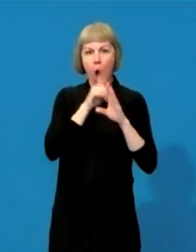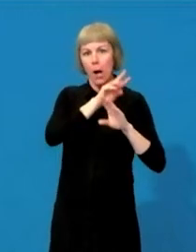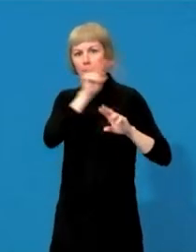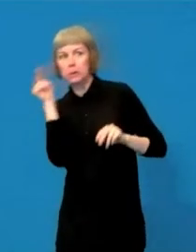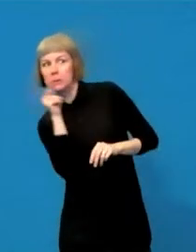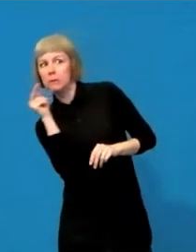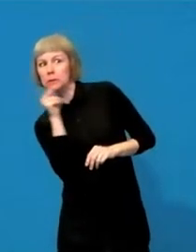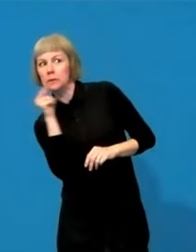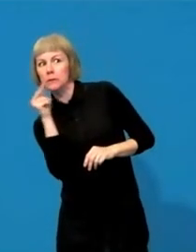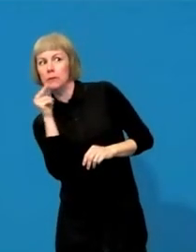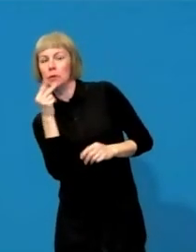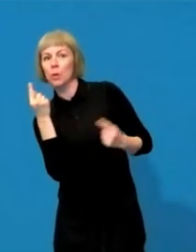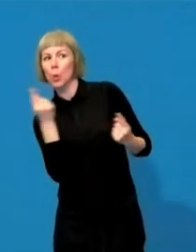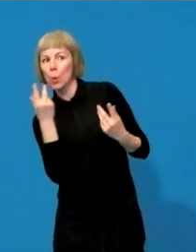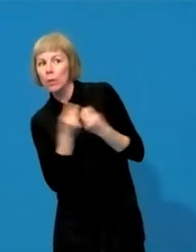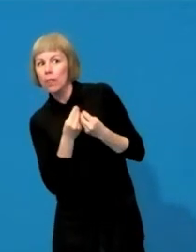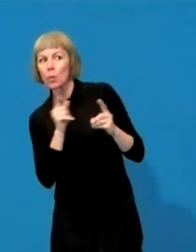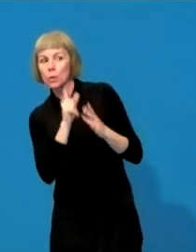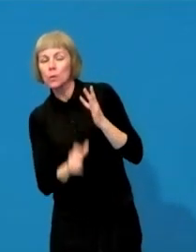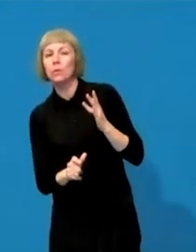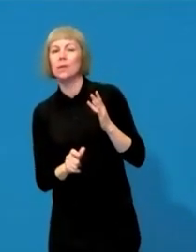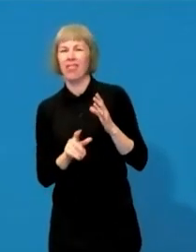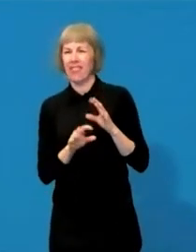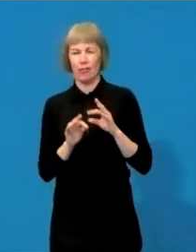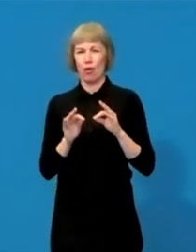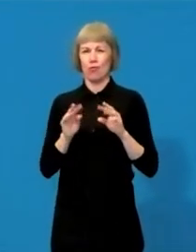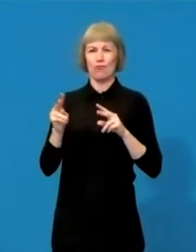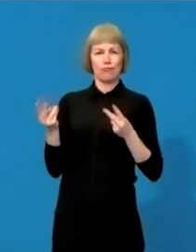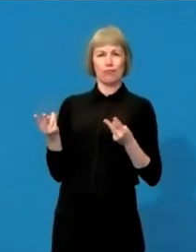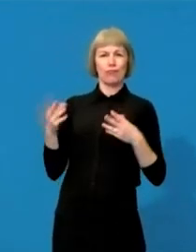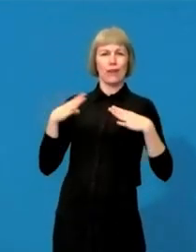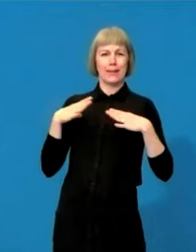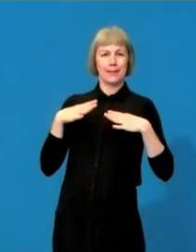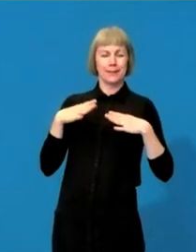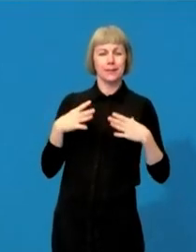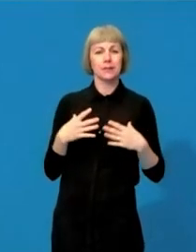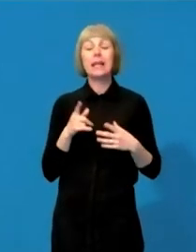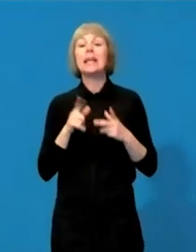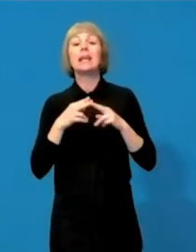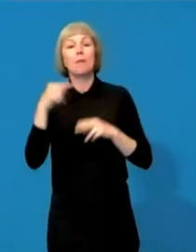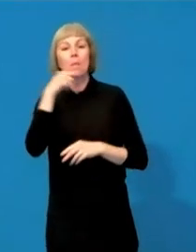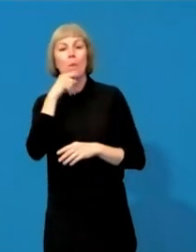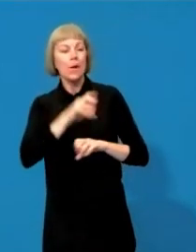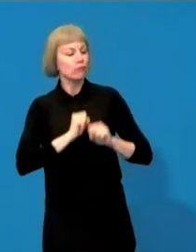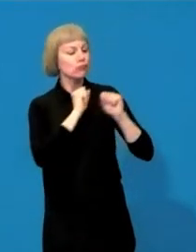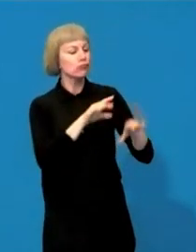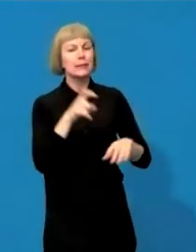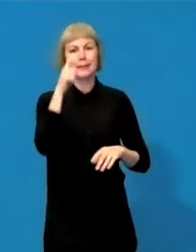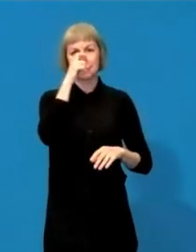Like, if he was with my sisters I can, you know - like, I can go out fishing and switch